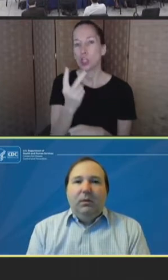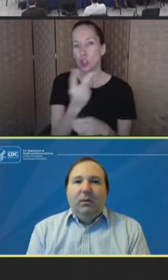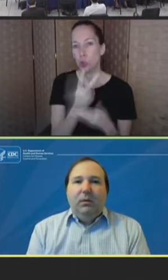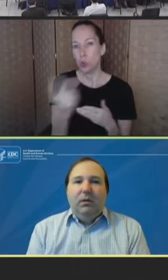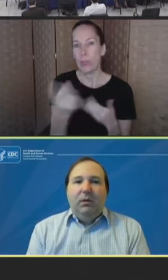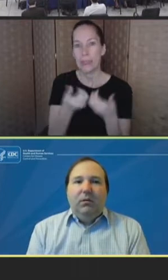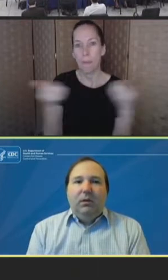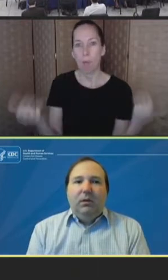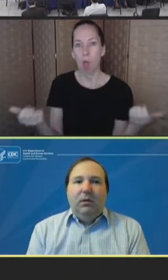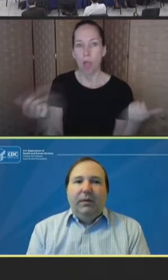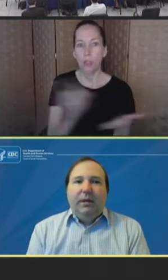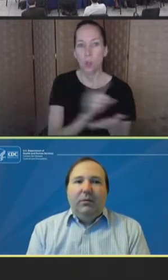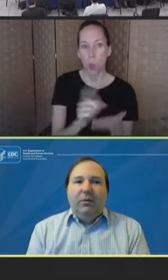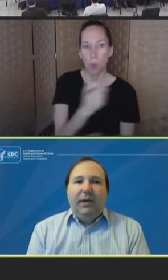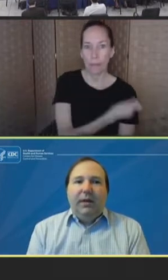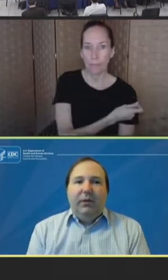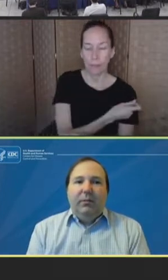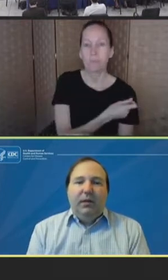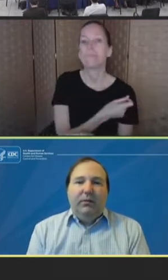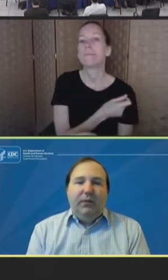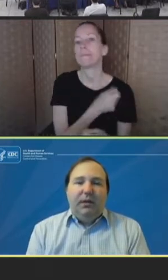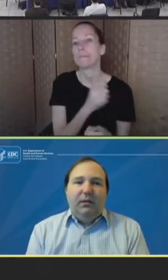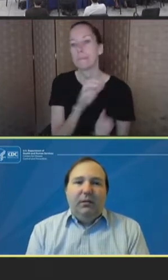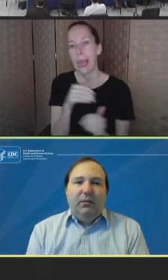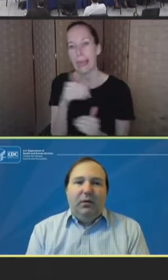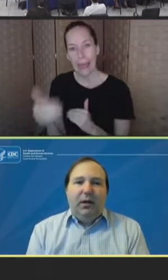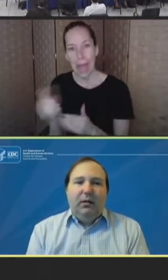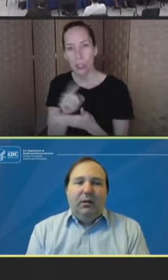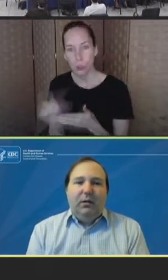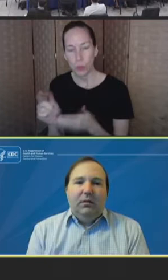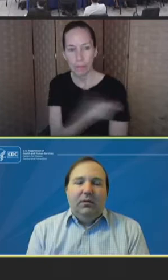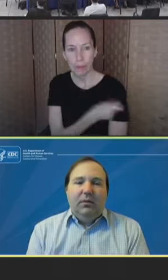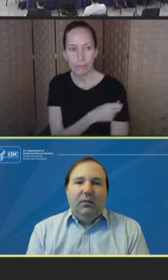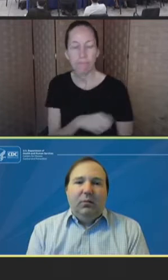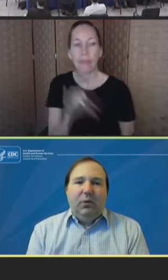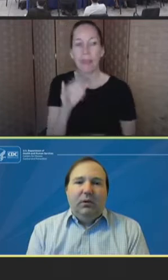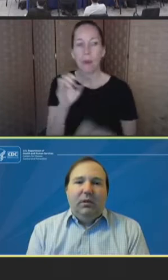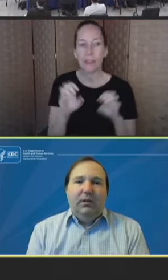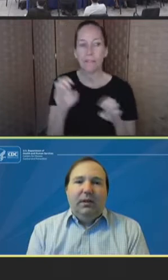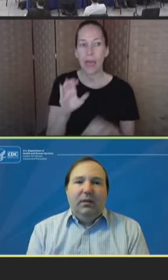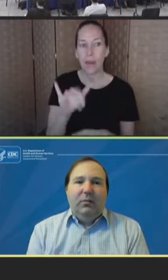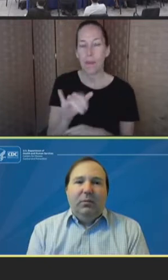you know, this vaccine was evaluated by the FDA in clinical trials involved in more than 7,000 people